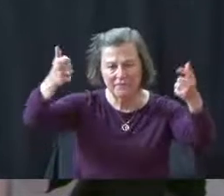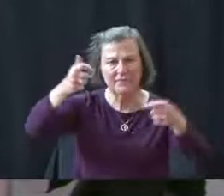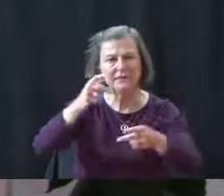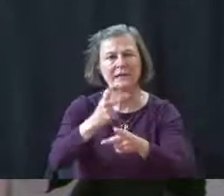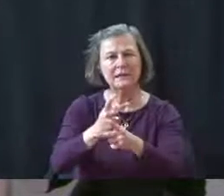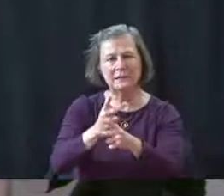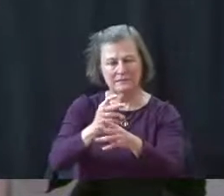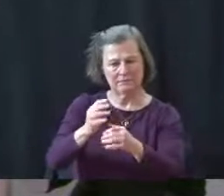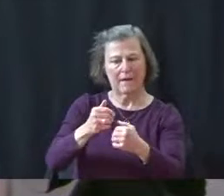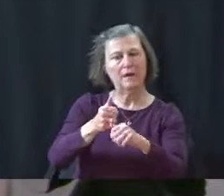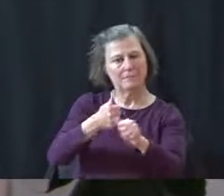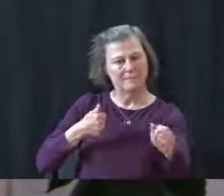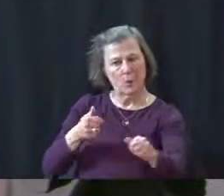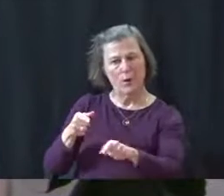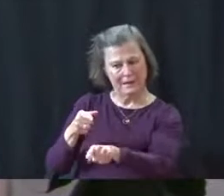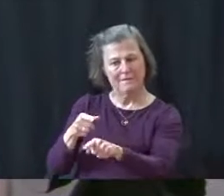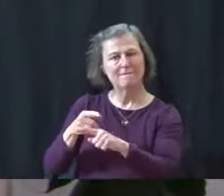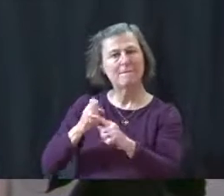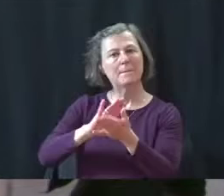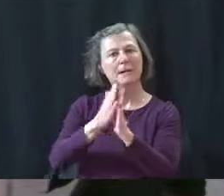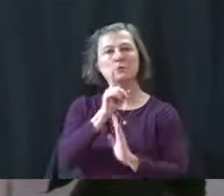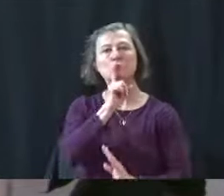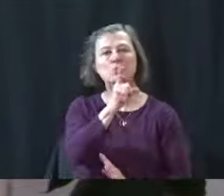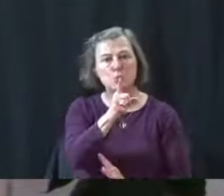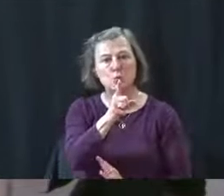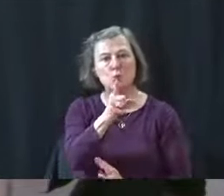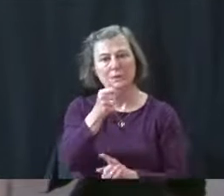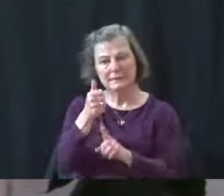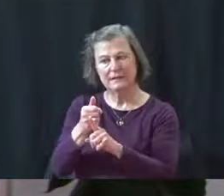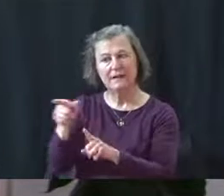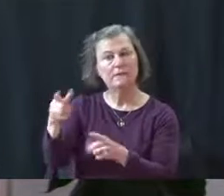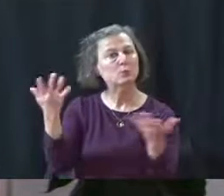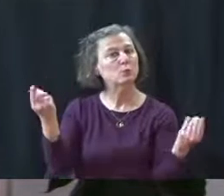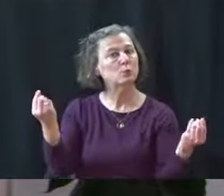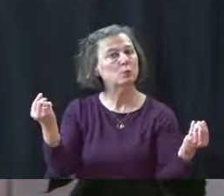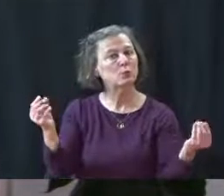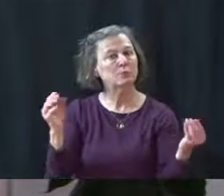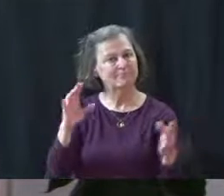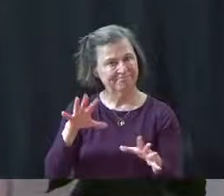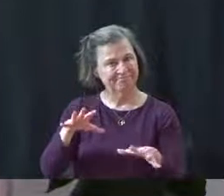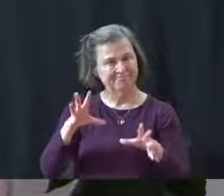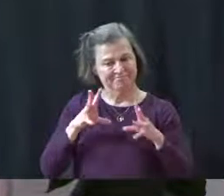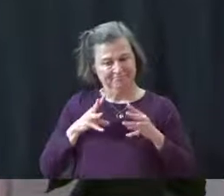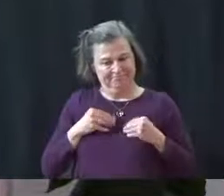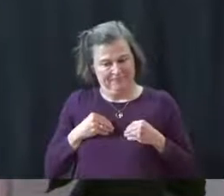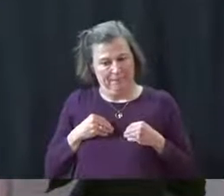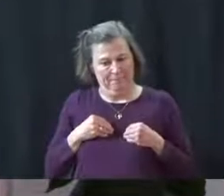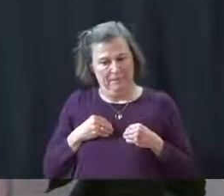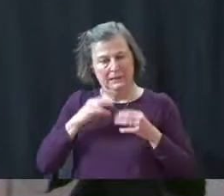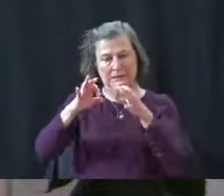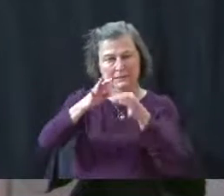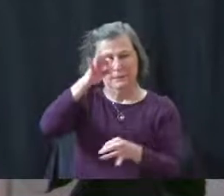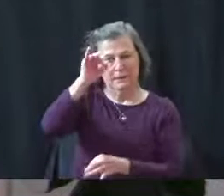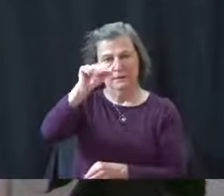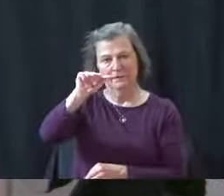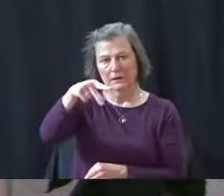and he was embodying a spirit of agape love and he saw to the heart of human nature and